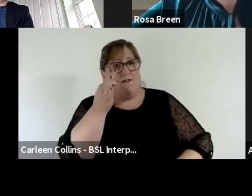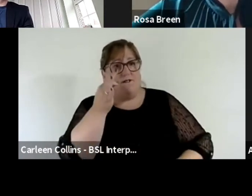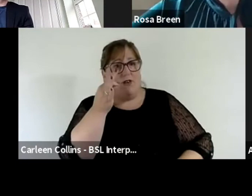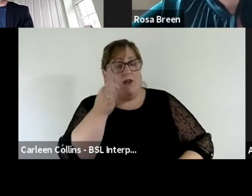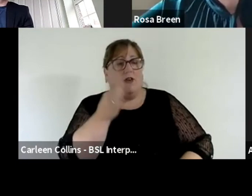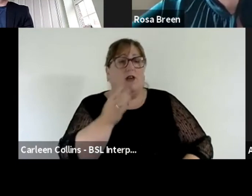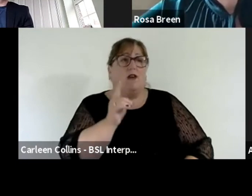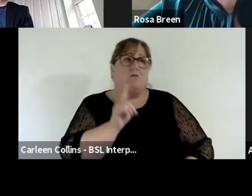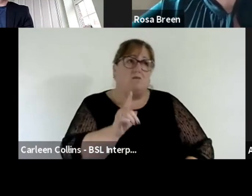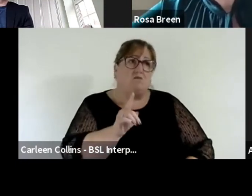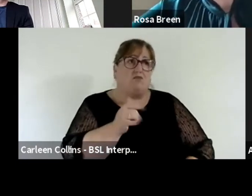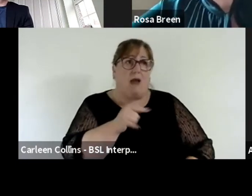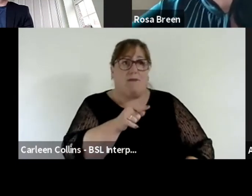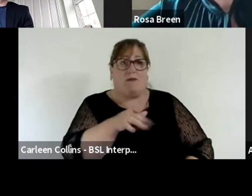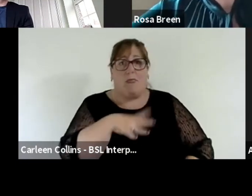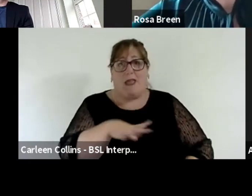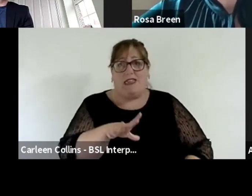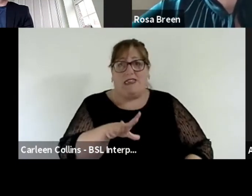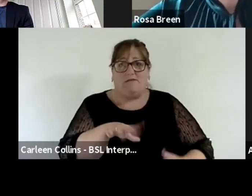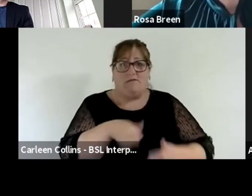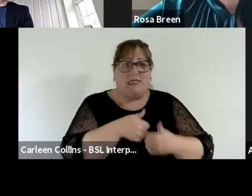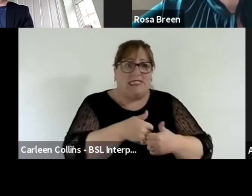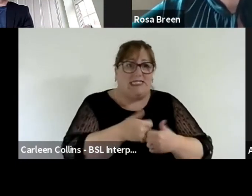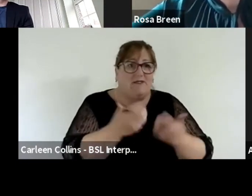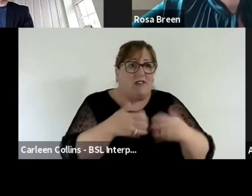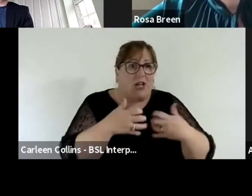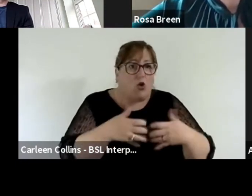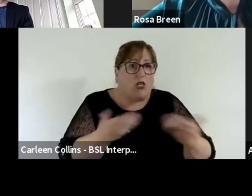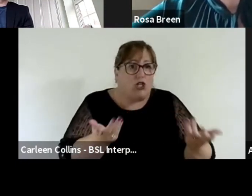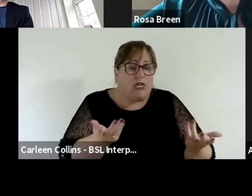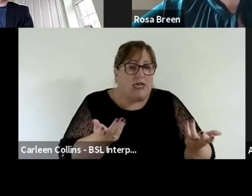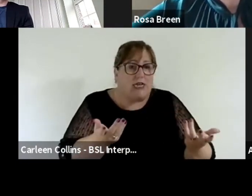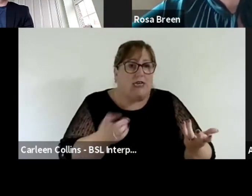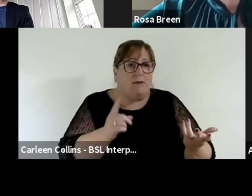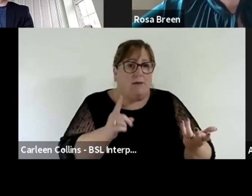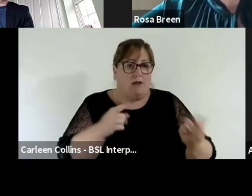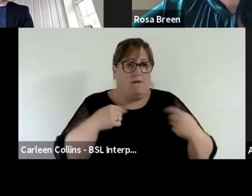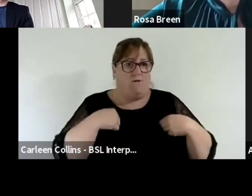But also what we need to do as an organisation and as managers to better support individuals who may need more time to do specific tasks.